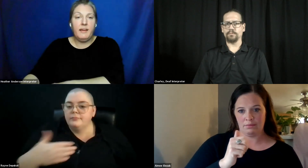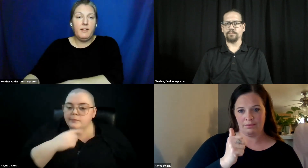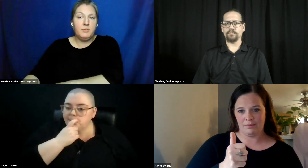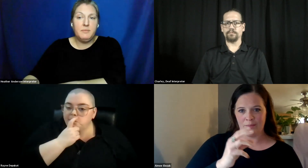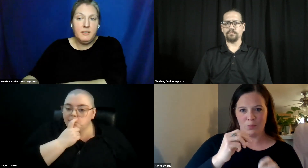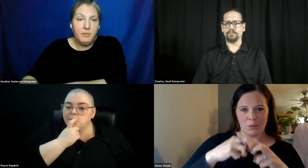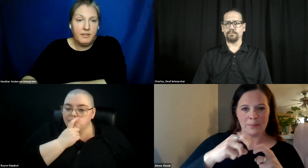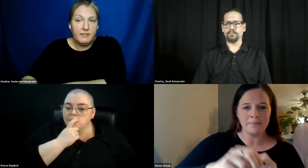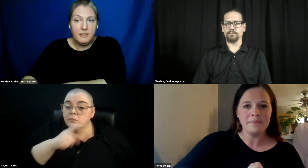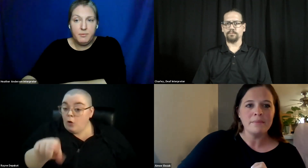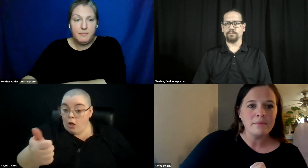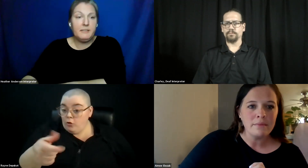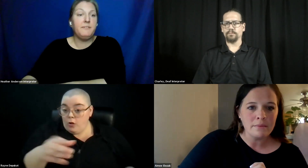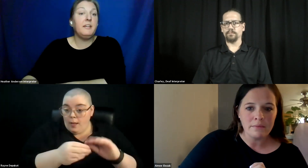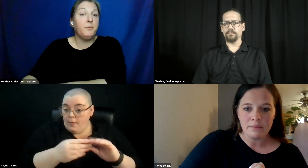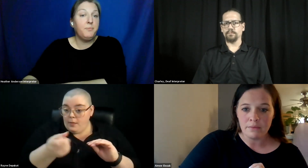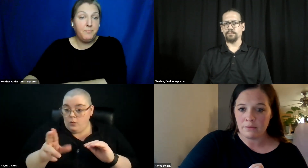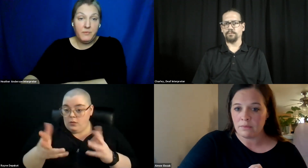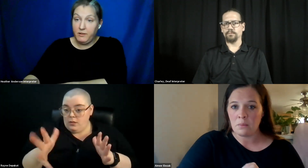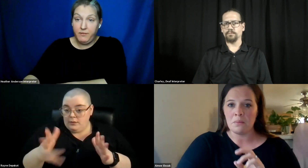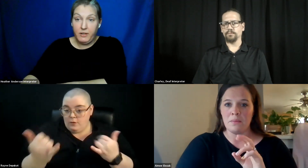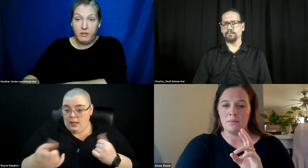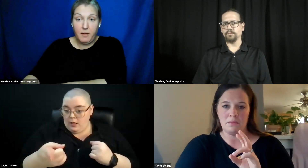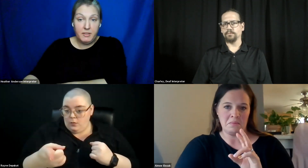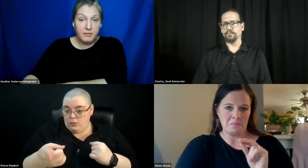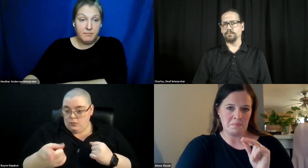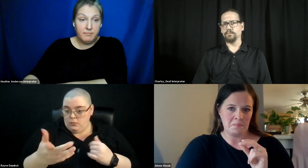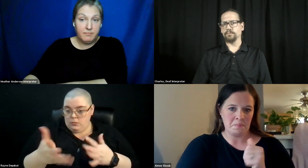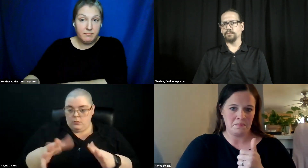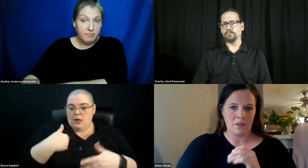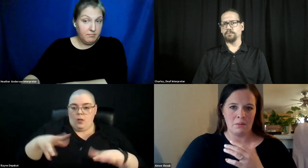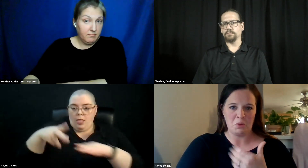that helps me put things into perspective. Thank you. are you have any other comments.